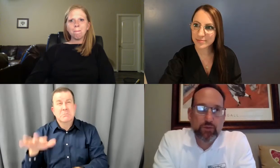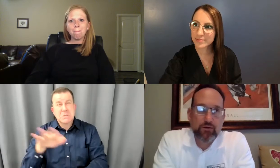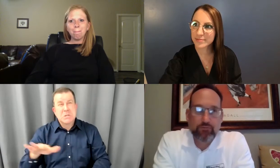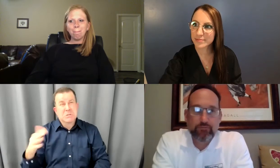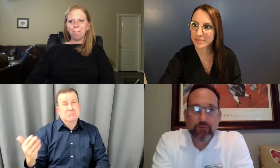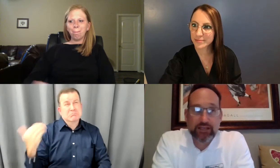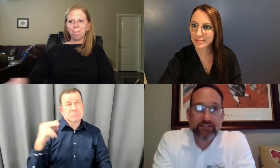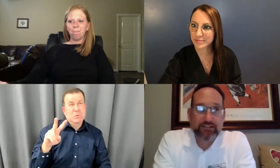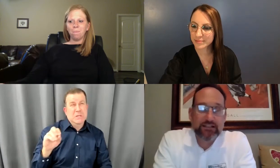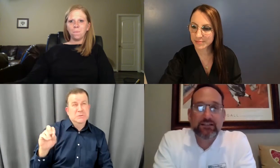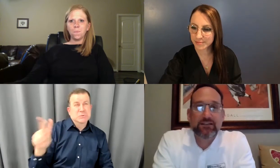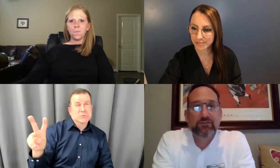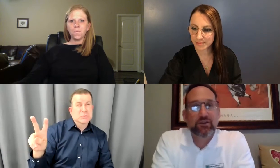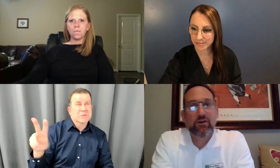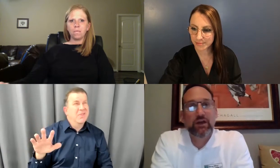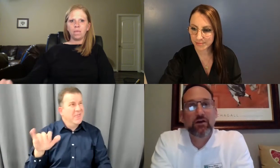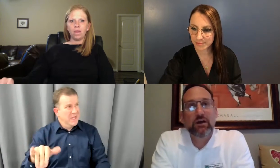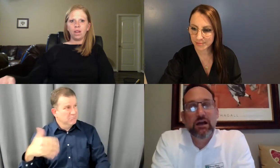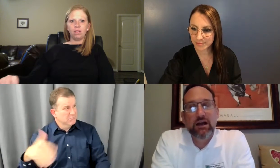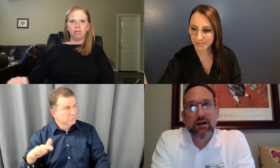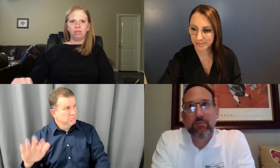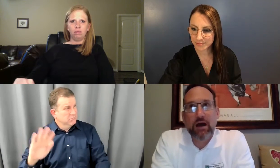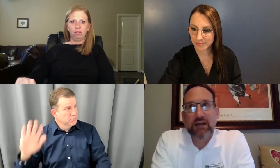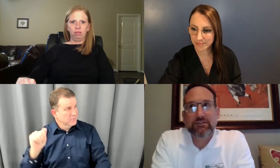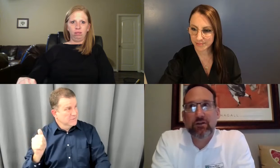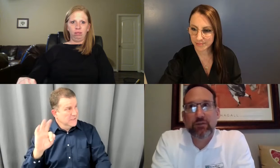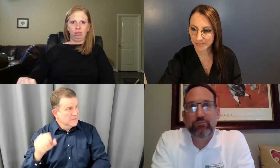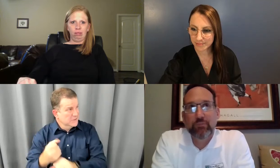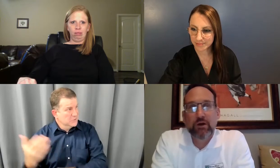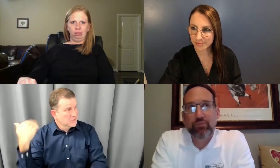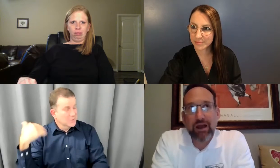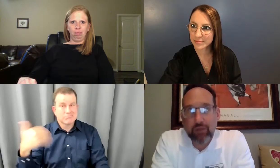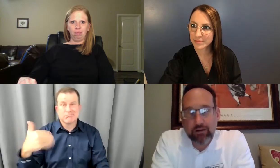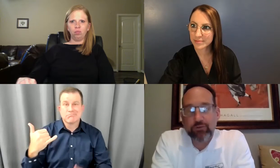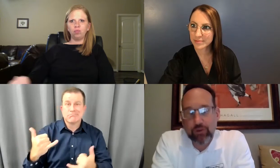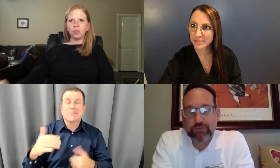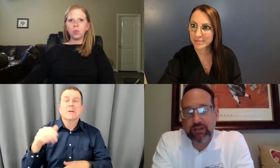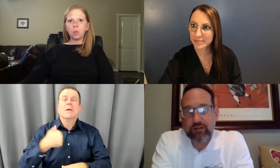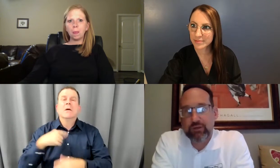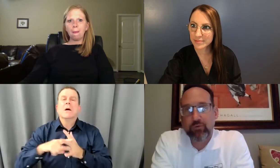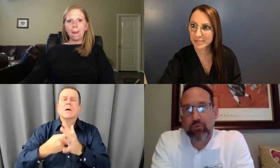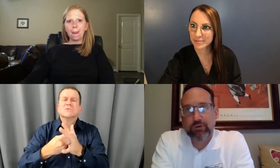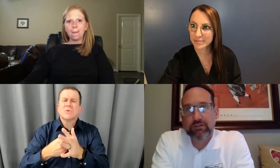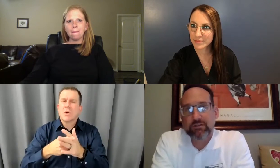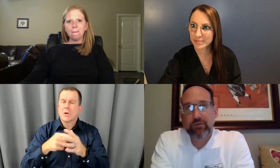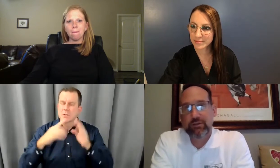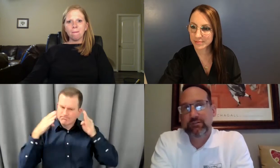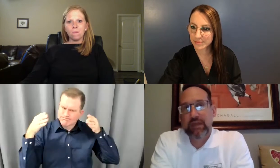about what I guess that's 19 years ago now. I started primarily representing people with disabilities.